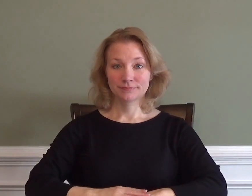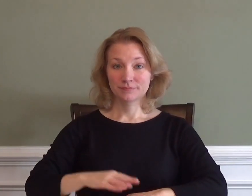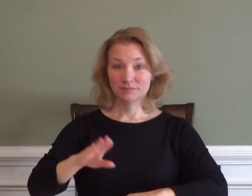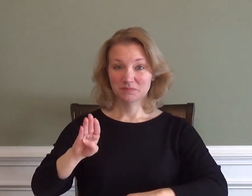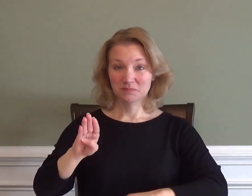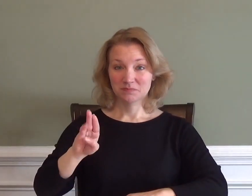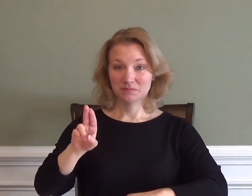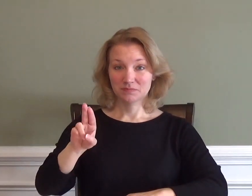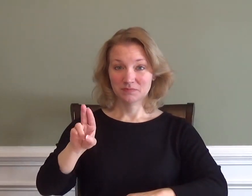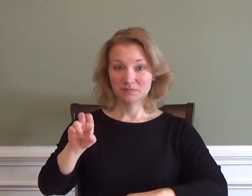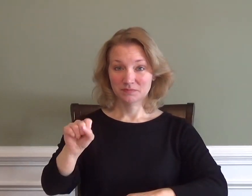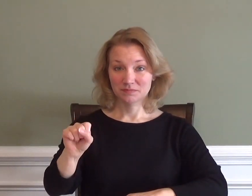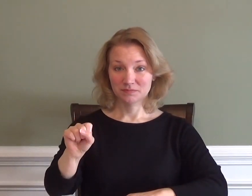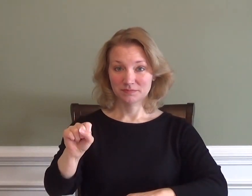#BUS